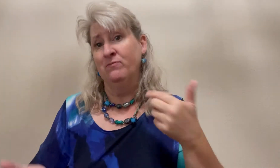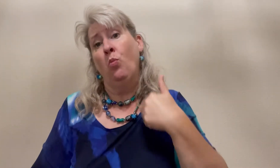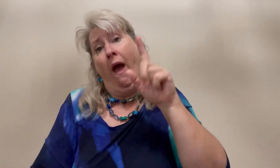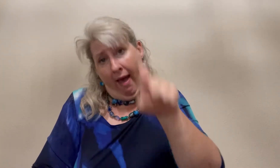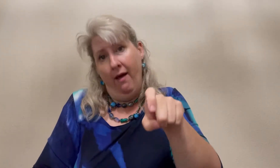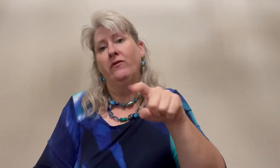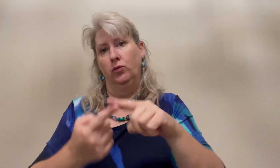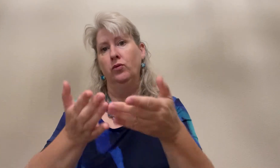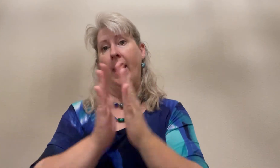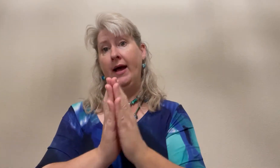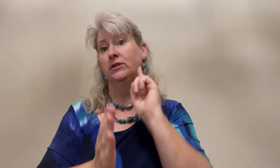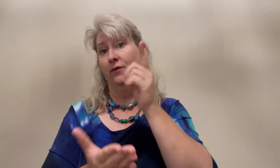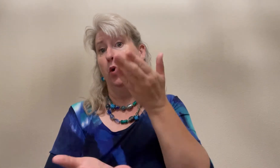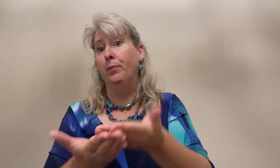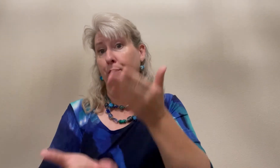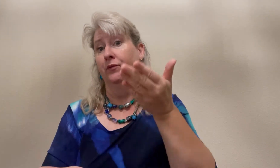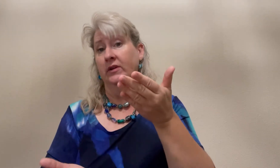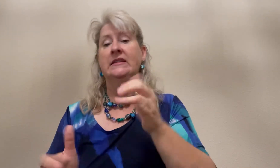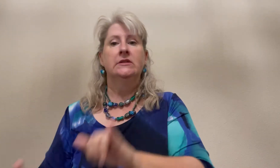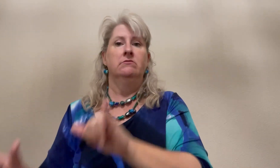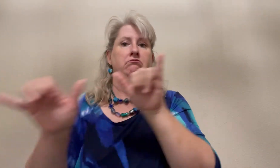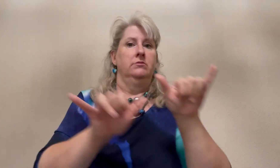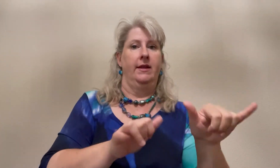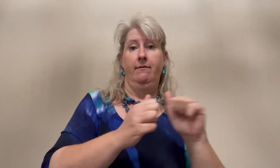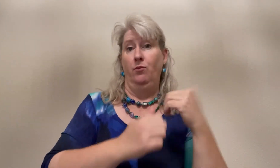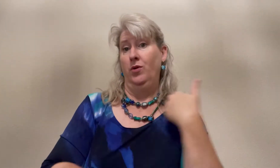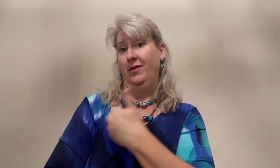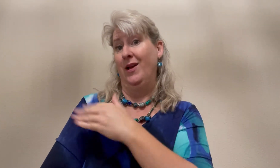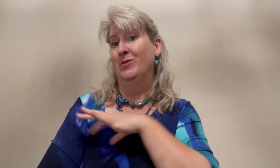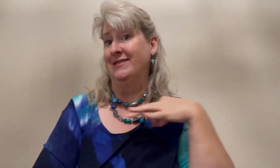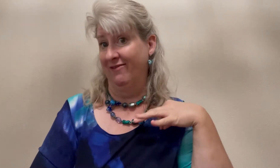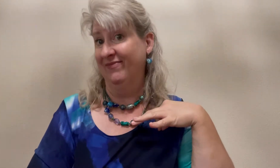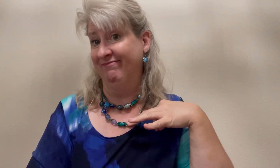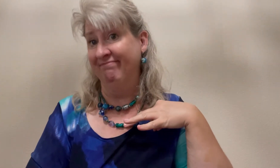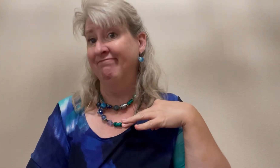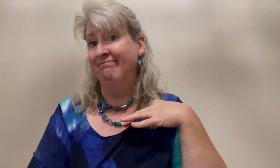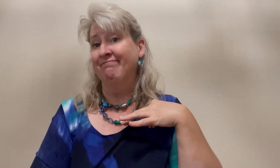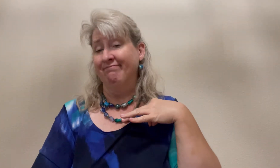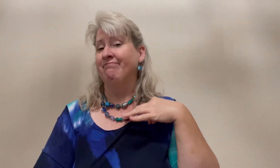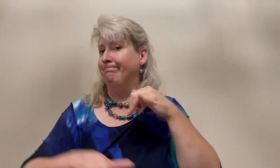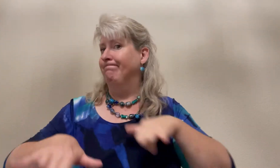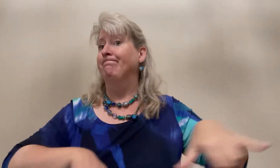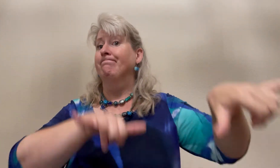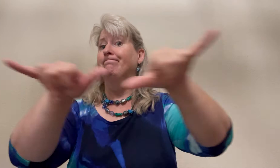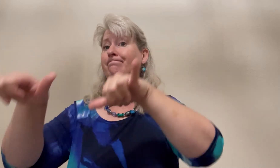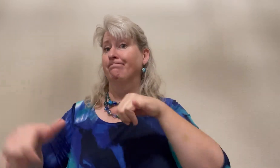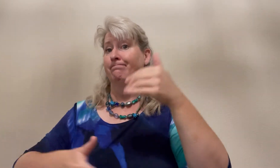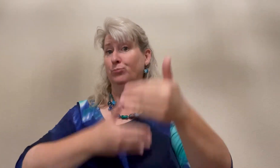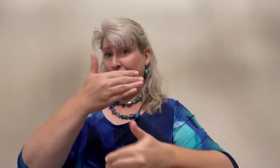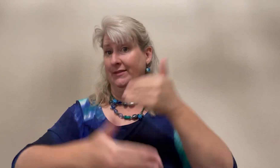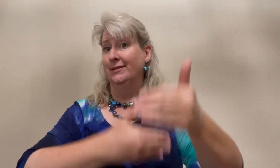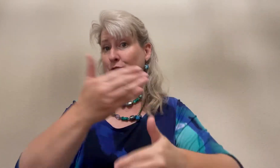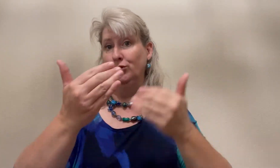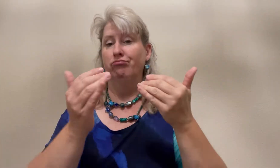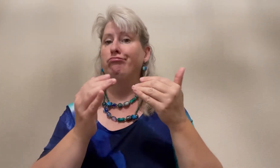We have to ask for proof, same as with our own staff. We will be following common procedures.